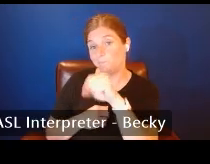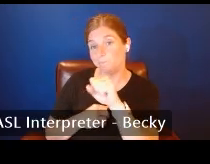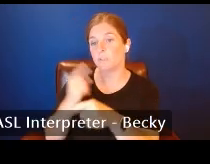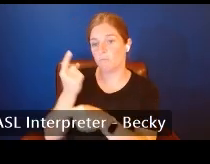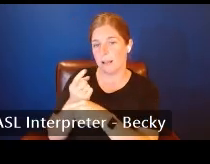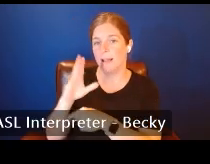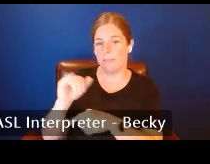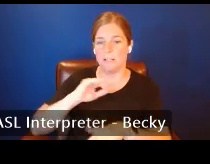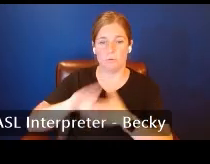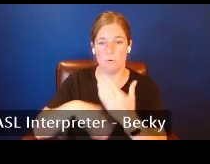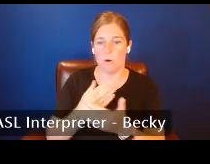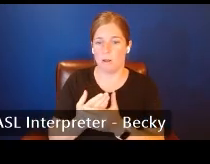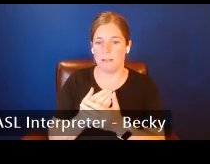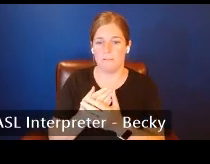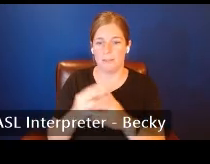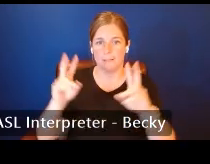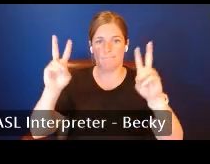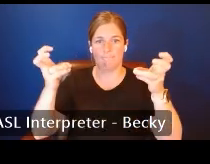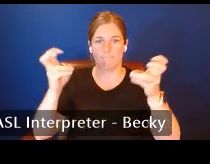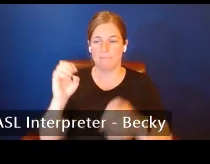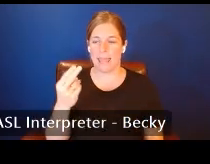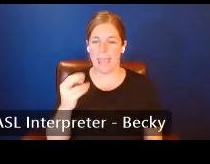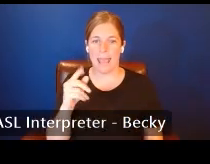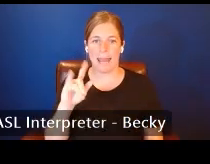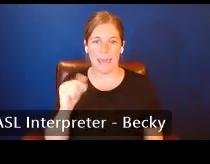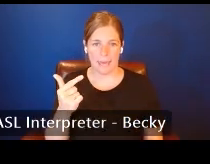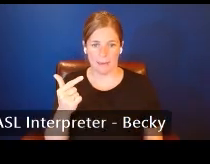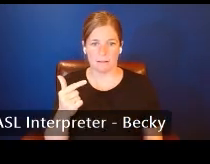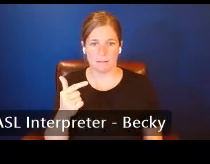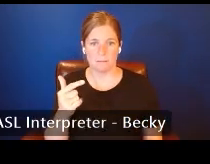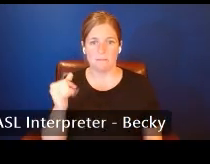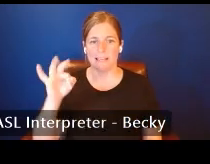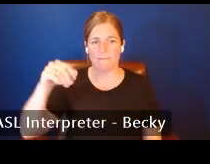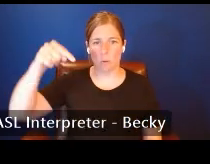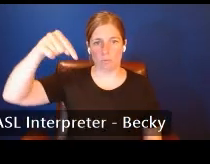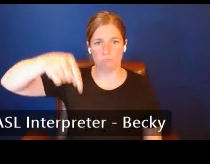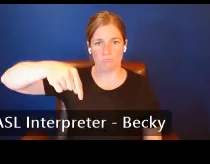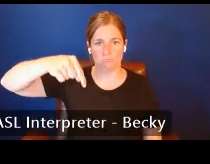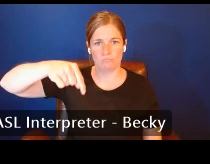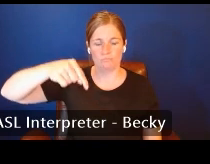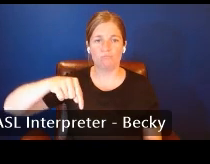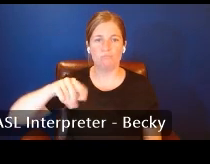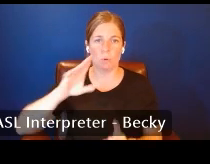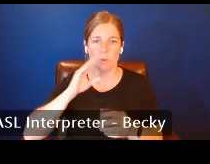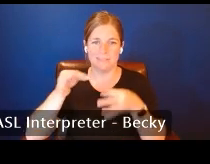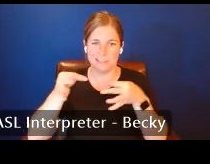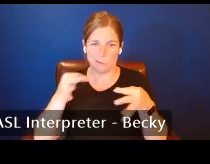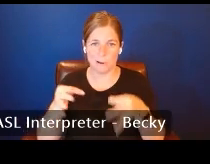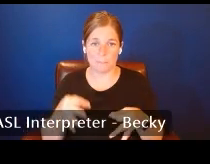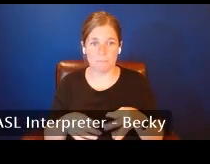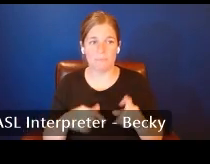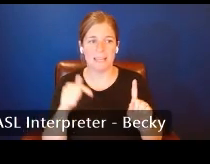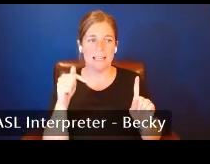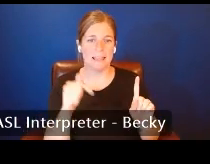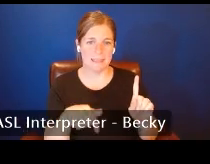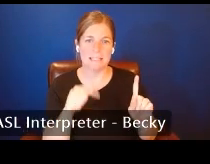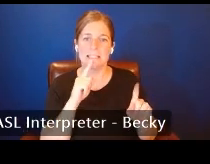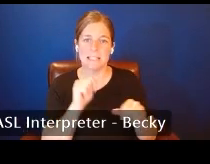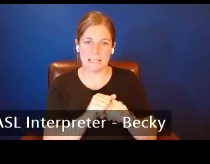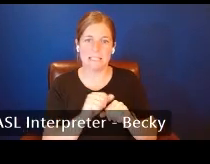present on the page. If you hit down it'll describe your search result. This tract is an environmental justice area.